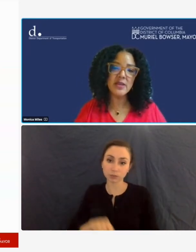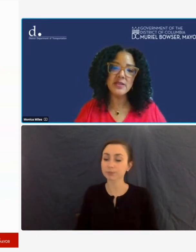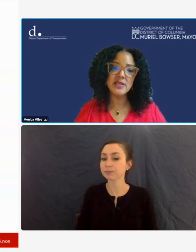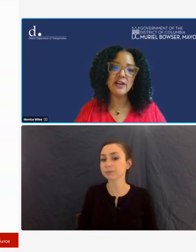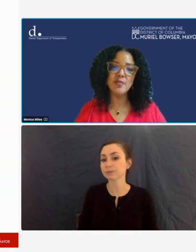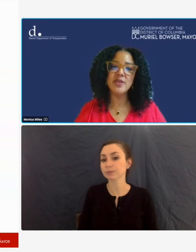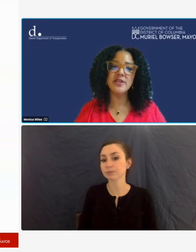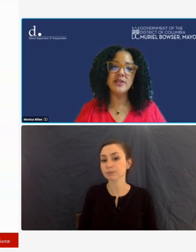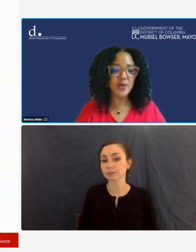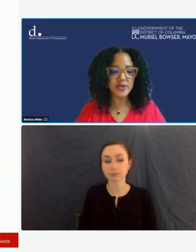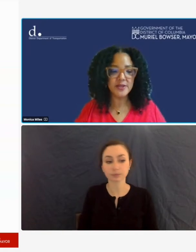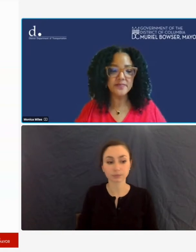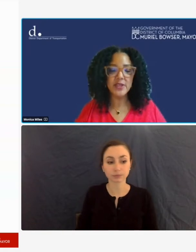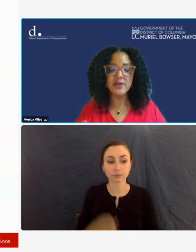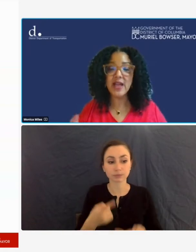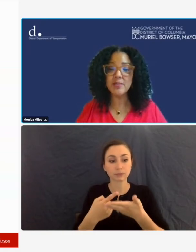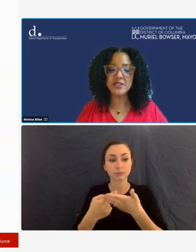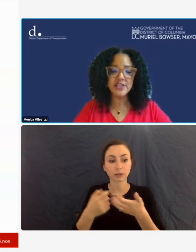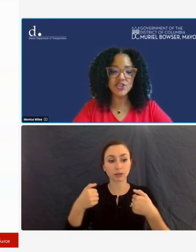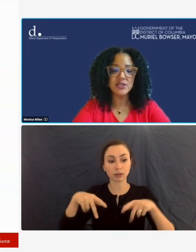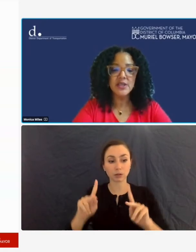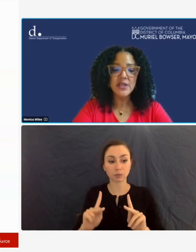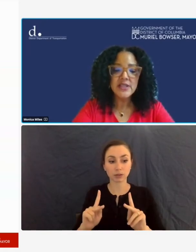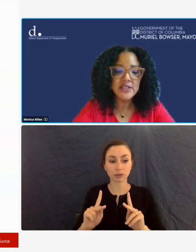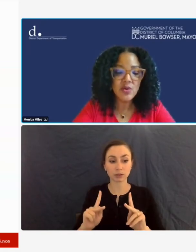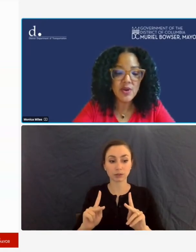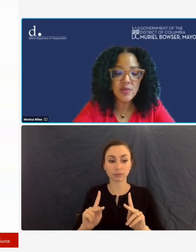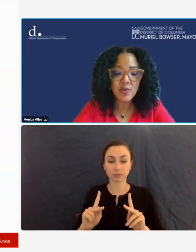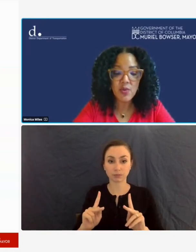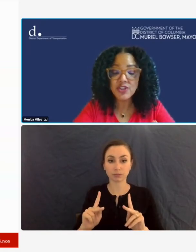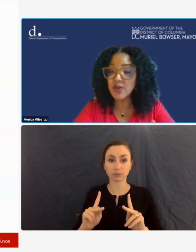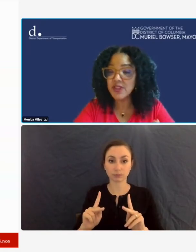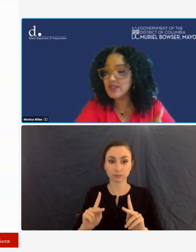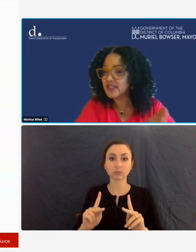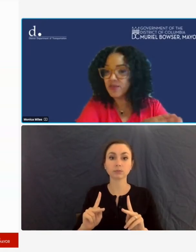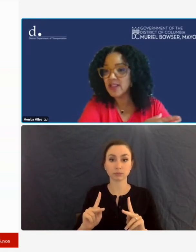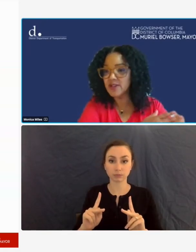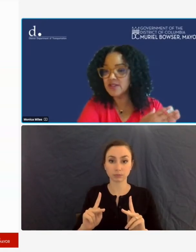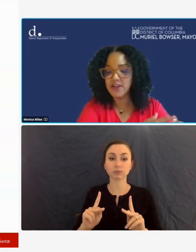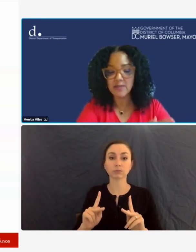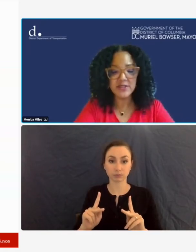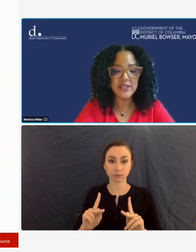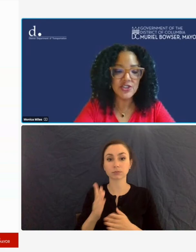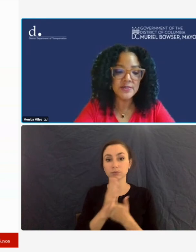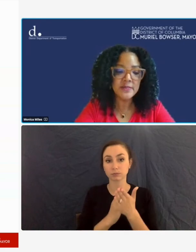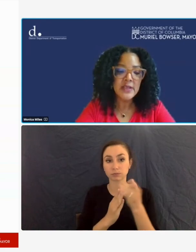allowability component of compensation so we just went through several elements of compensation